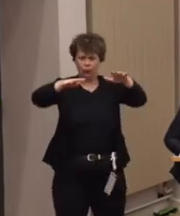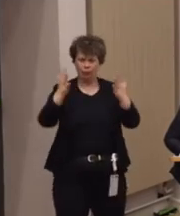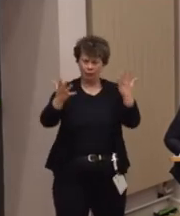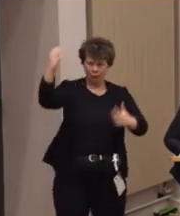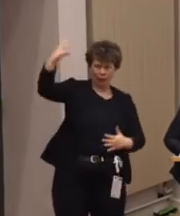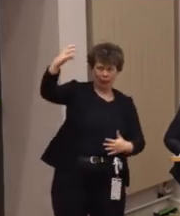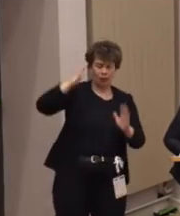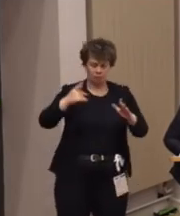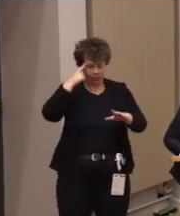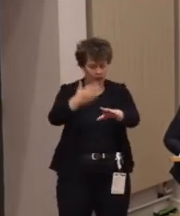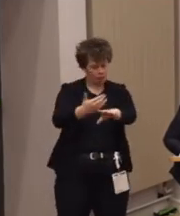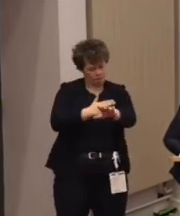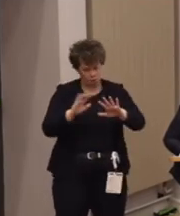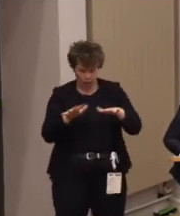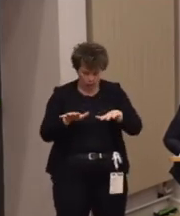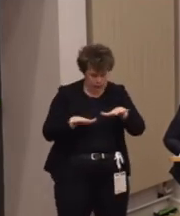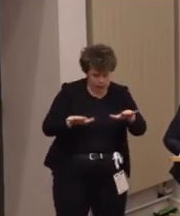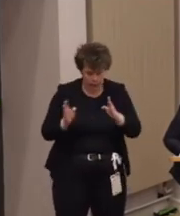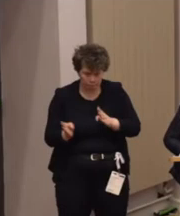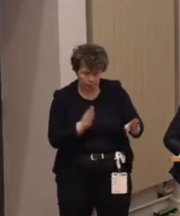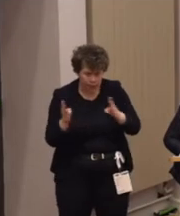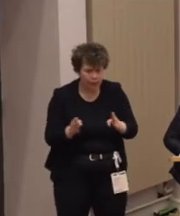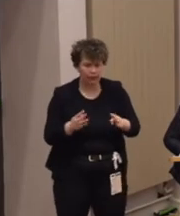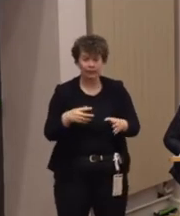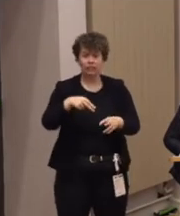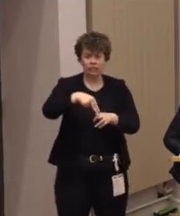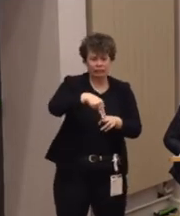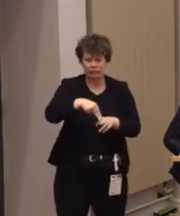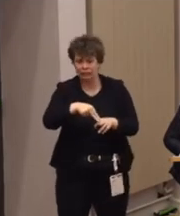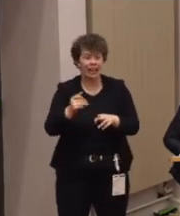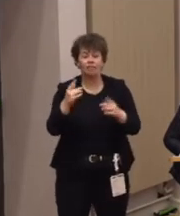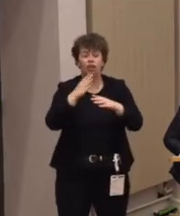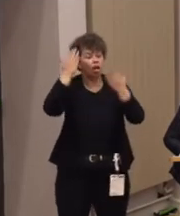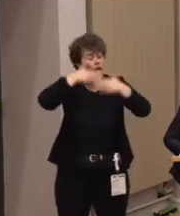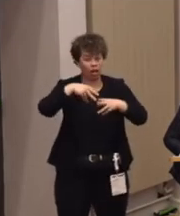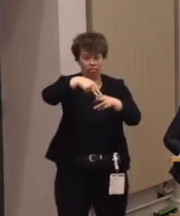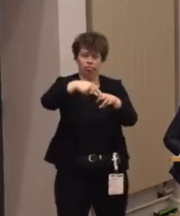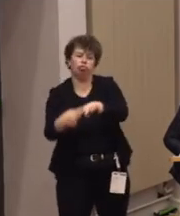around the global label, we are also debating about the finance and the investment and the